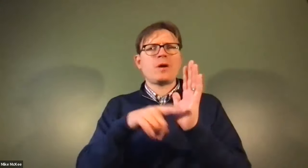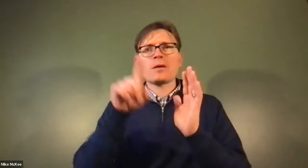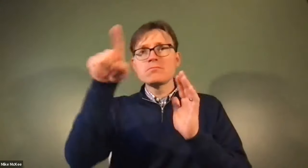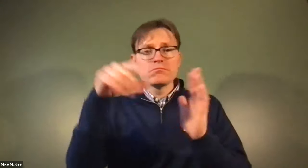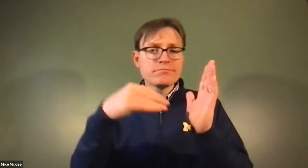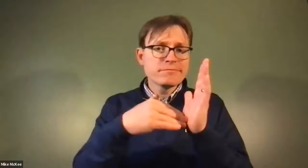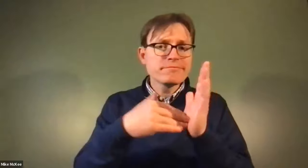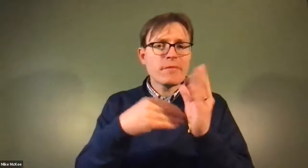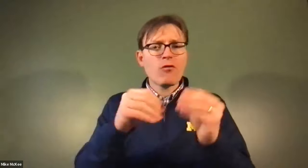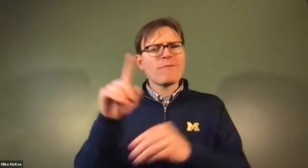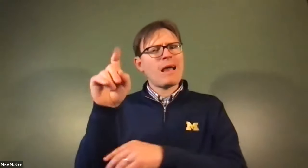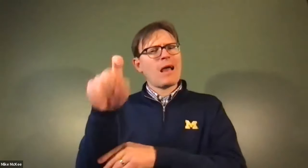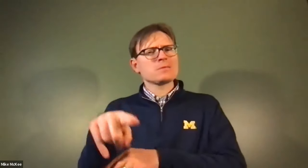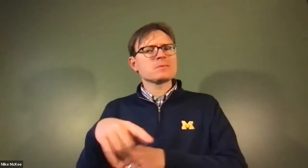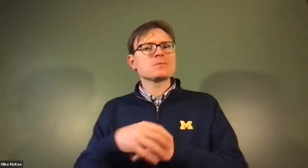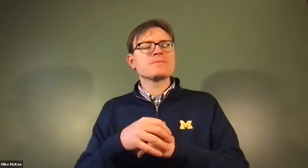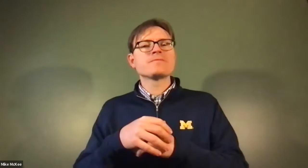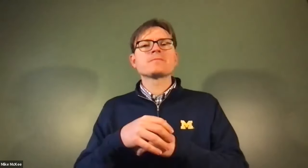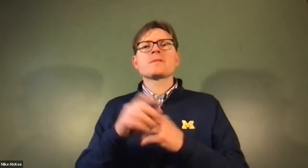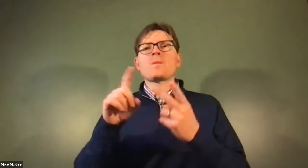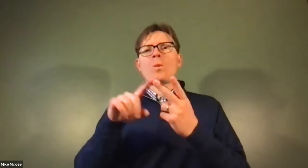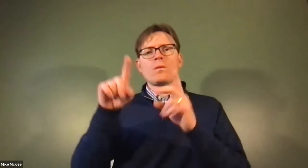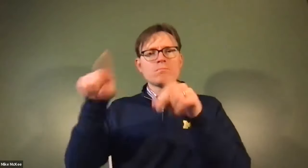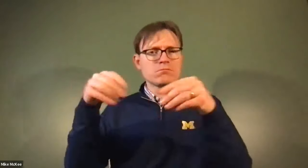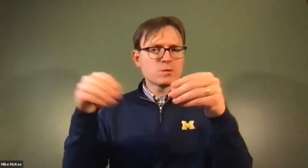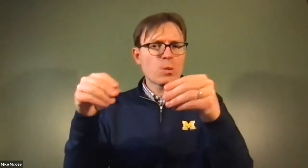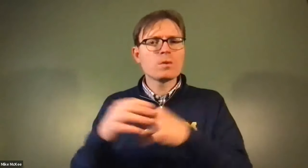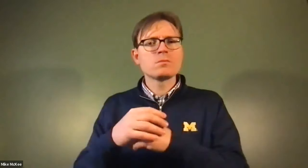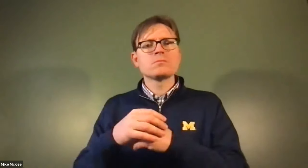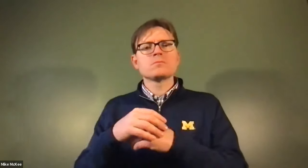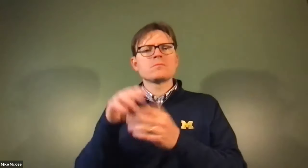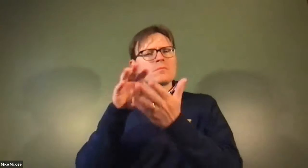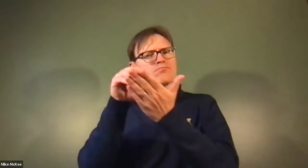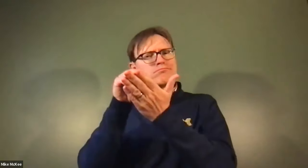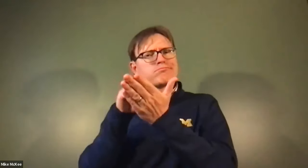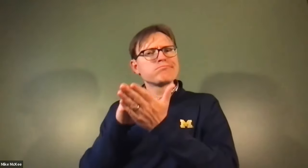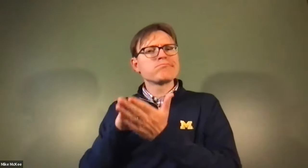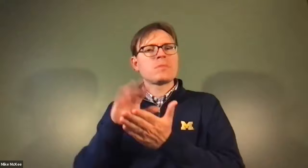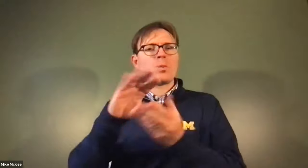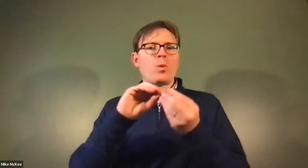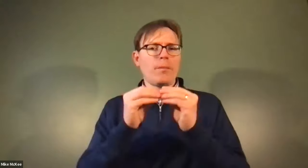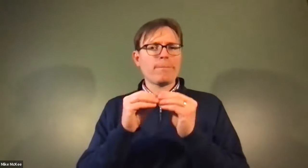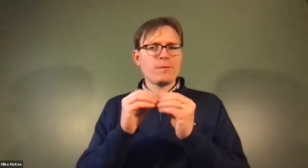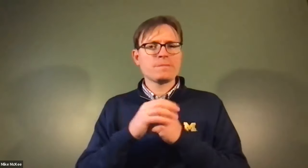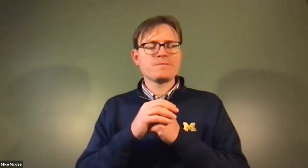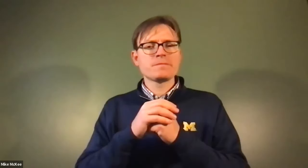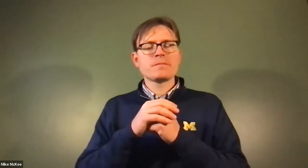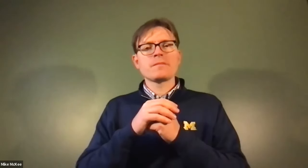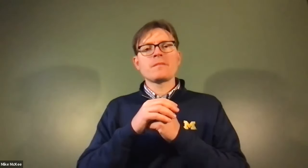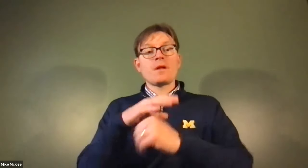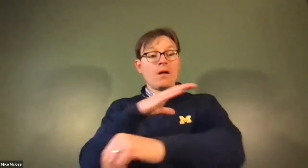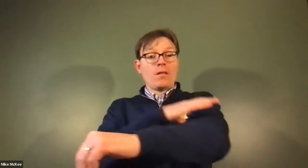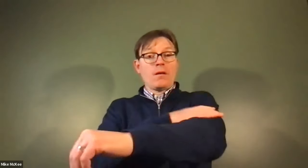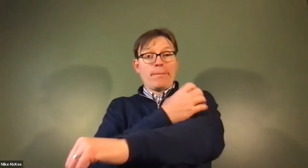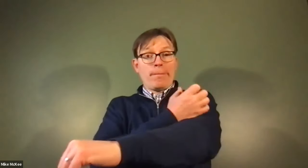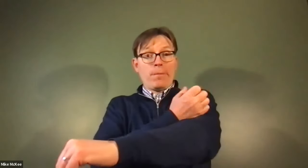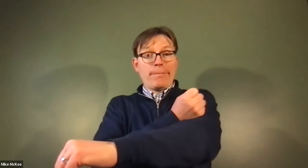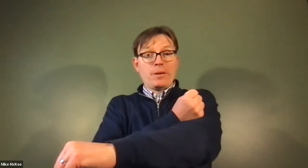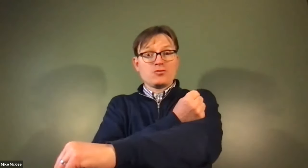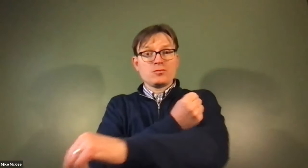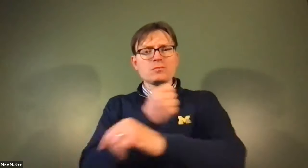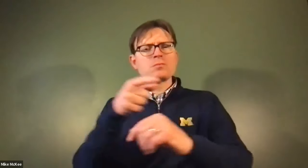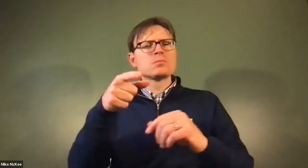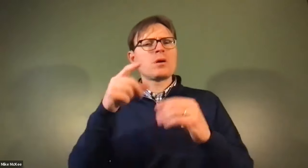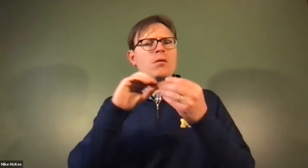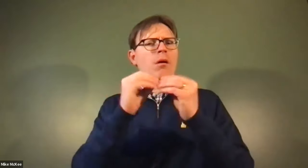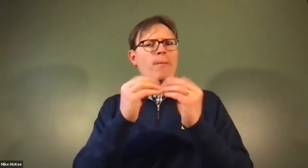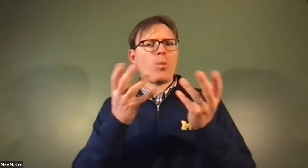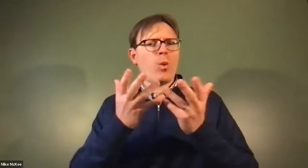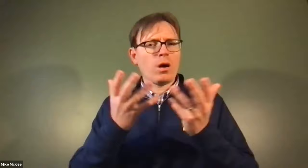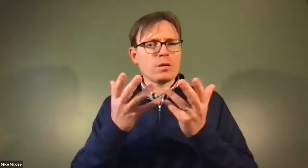James Cech: So if you don't know your blood pressure, ask your doctor and make sure to bring that up or go to your local store and use the blood pressure machine and take note of what that number is.